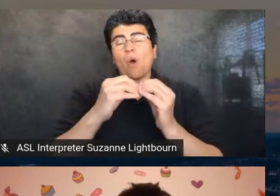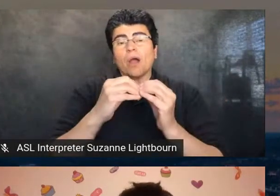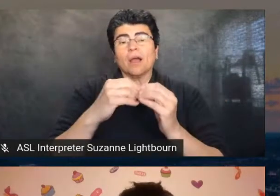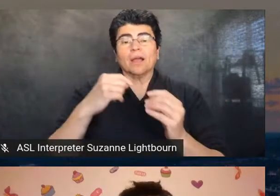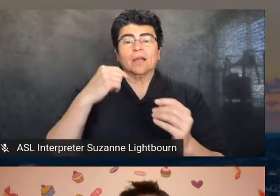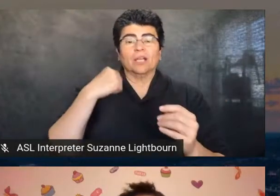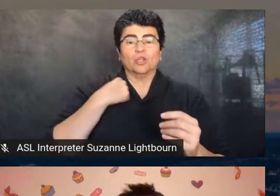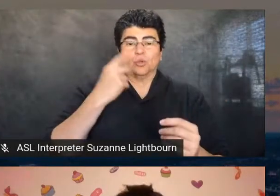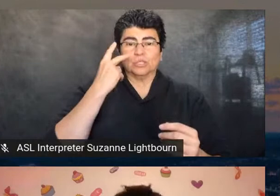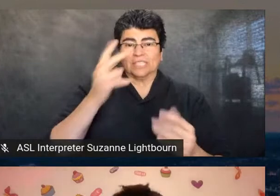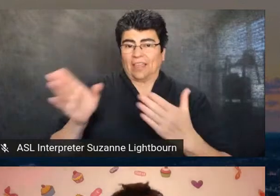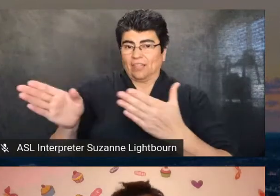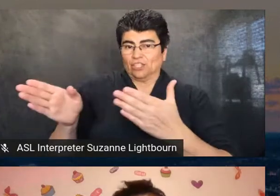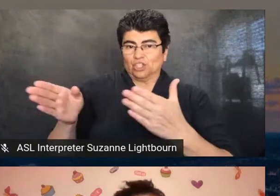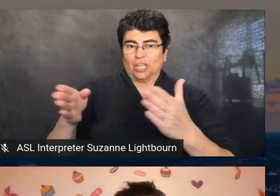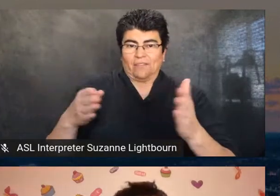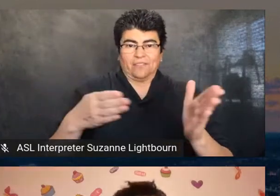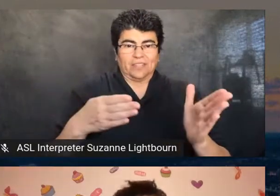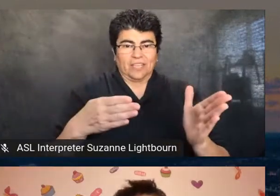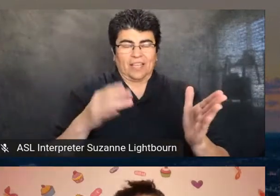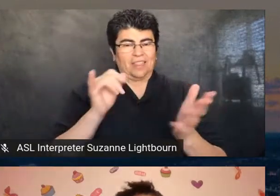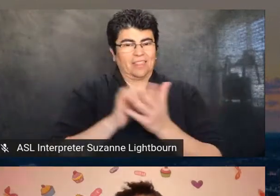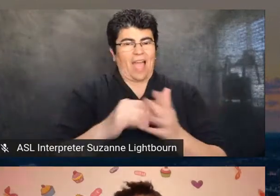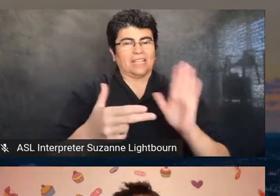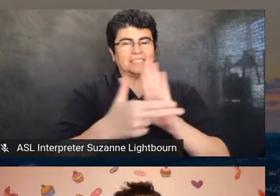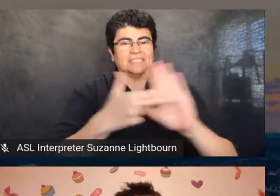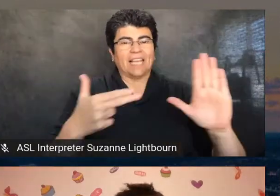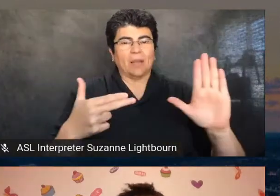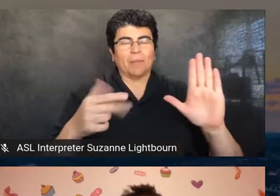to shift that stigma, that negative thing,